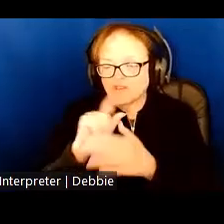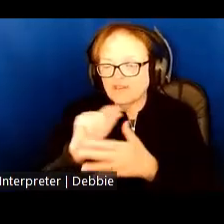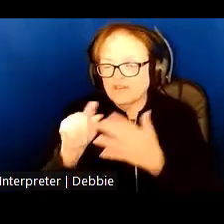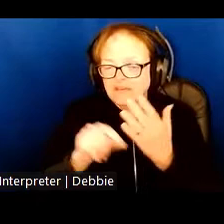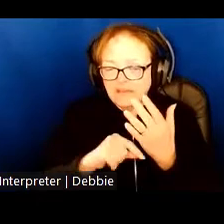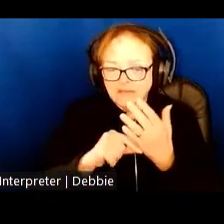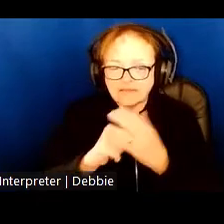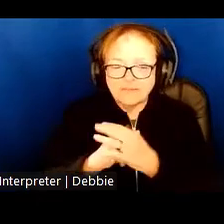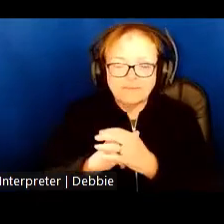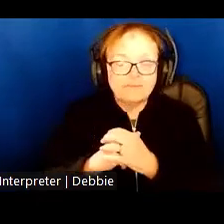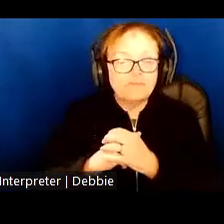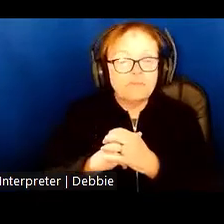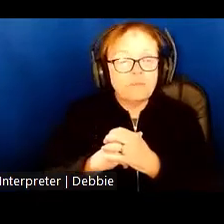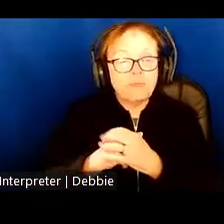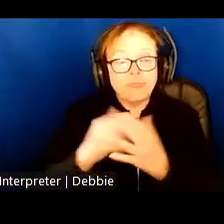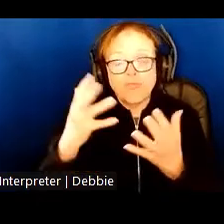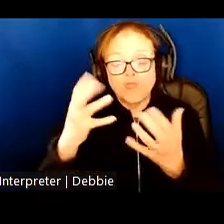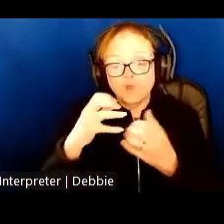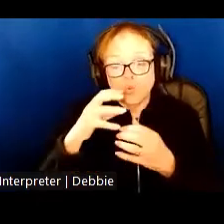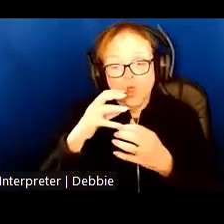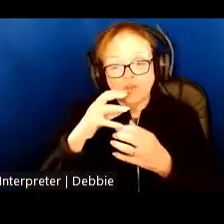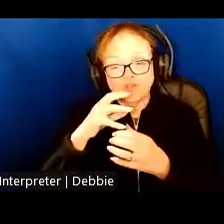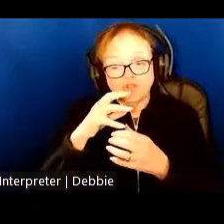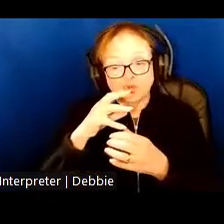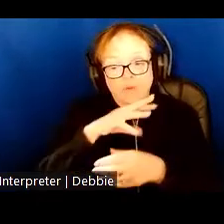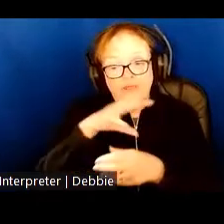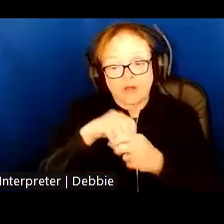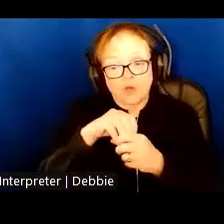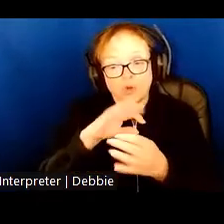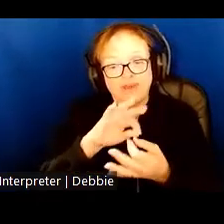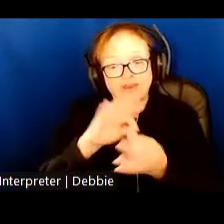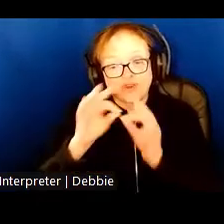Applicants who wish to include interpretation of the work or information about their creative